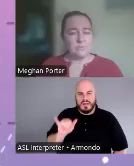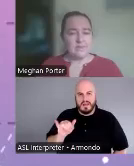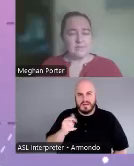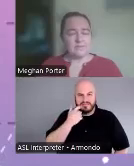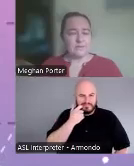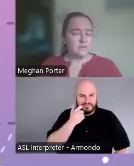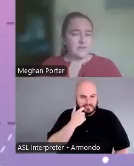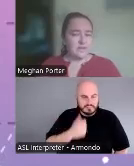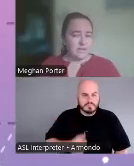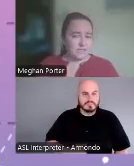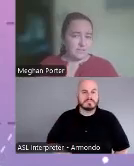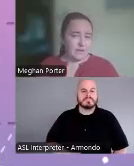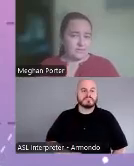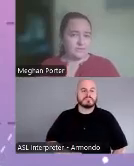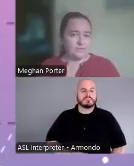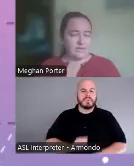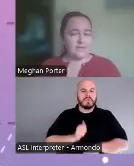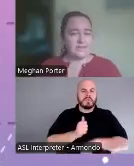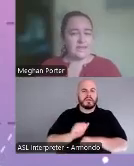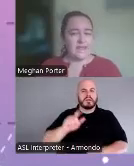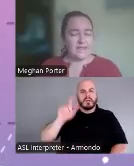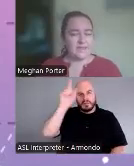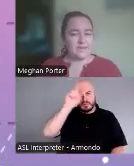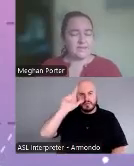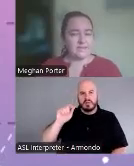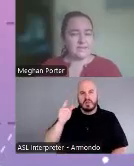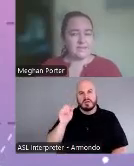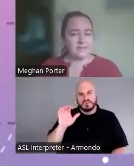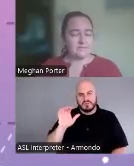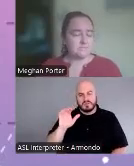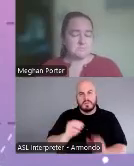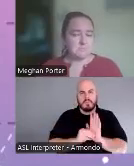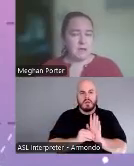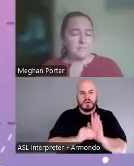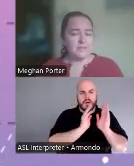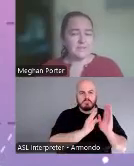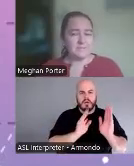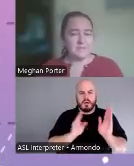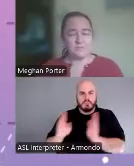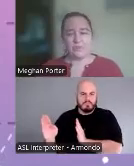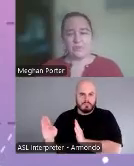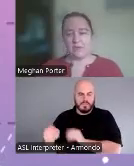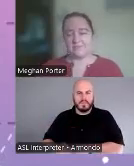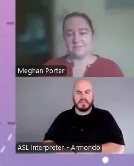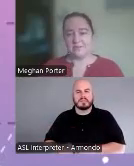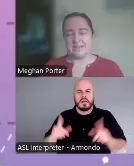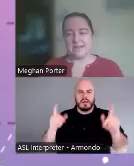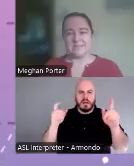we created a logic model for it. And this is a complex image with a lot of small text.